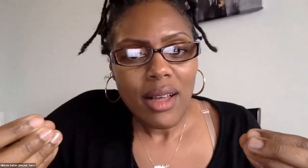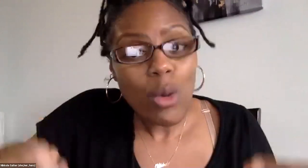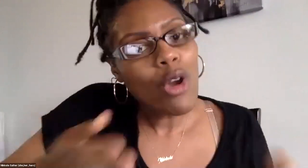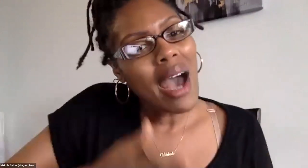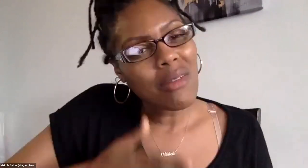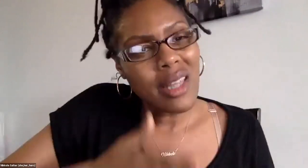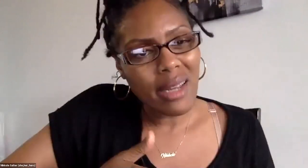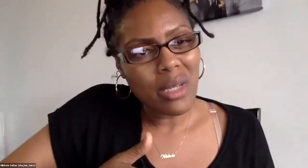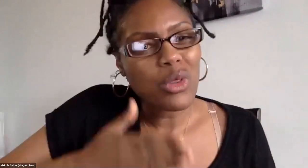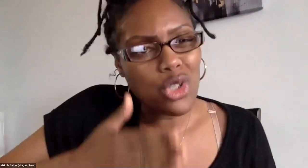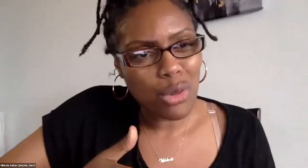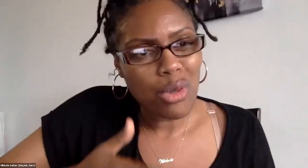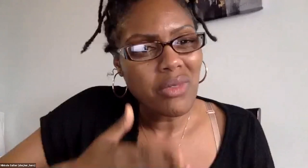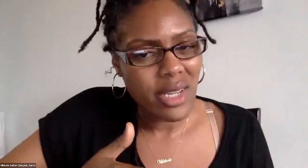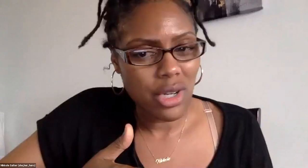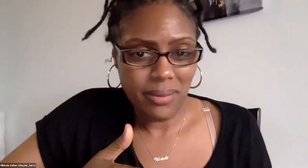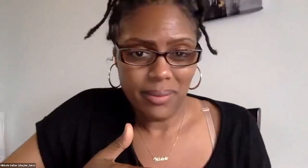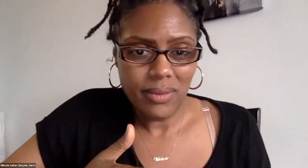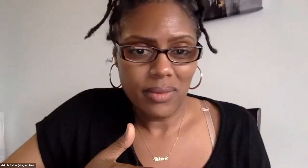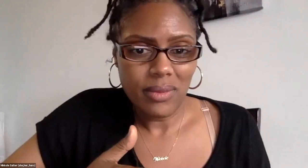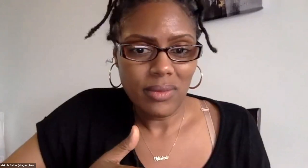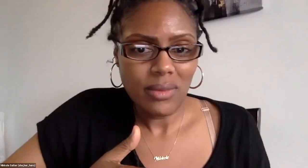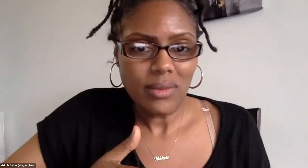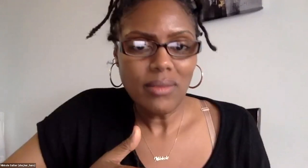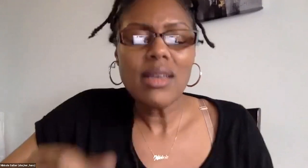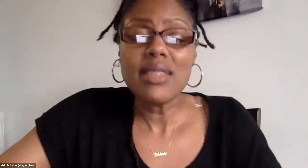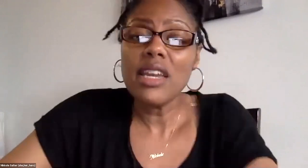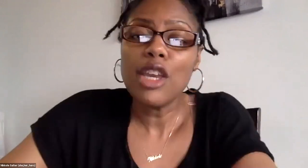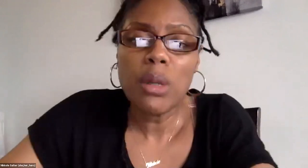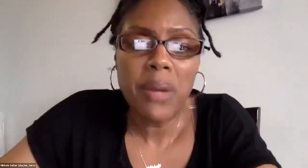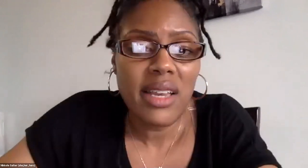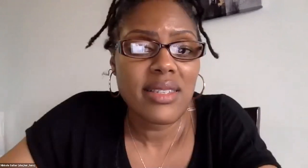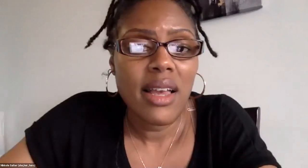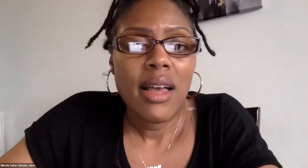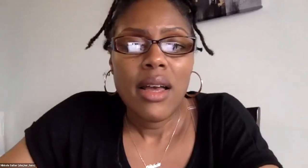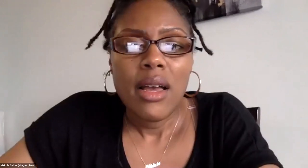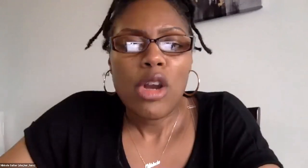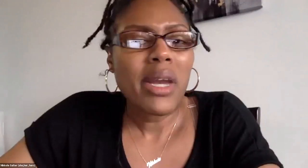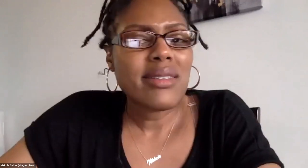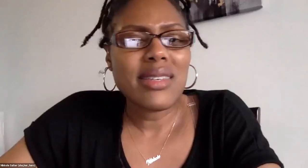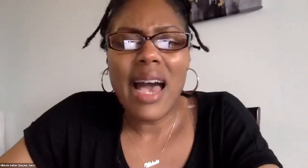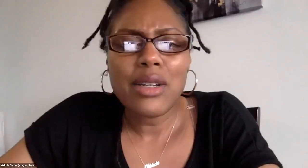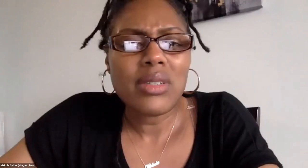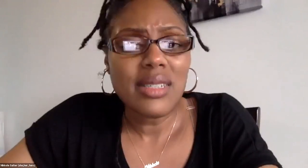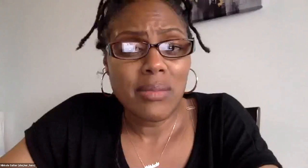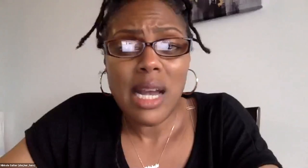when you're out of alignment with the Truth of Nature. See, human beings create societal systems